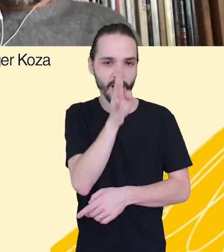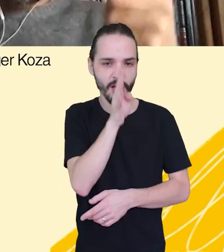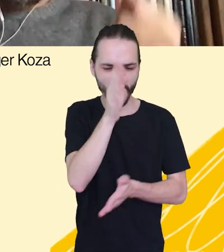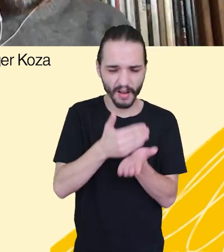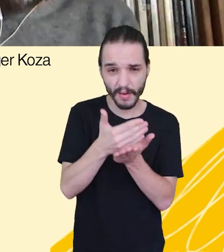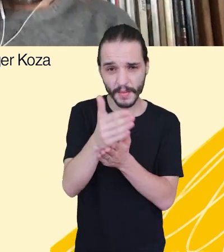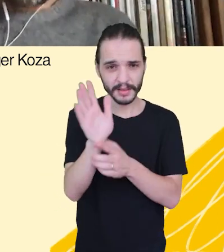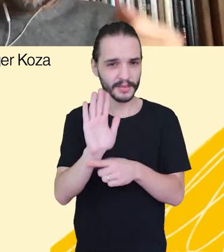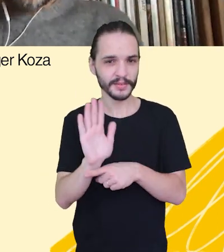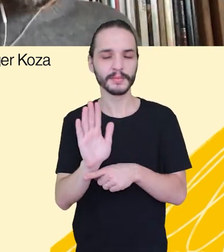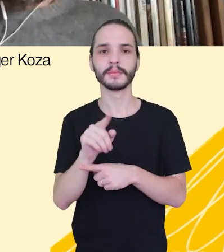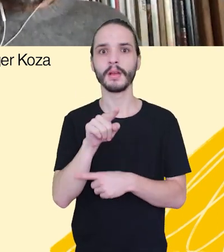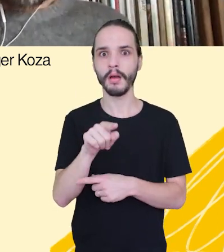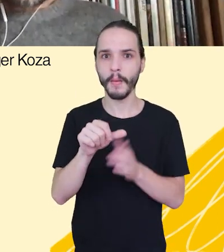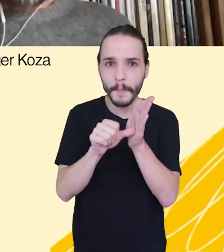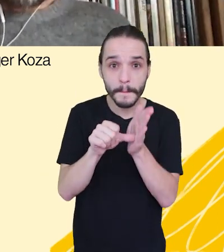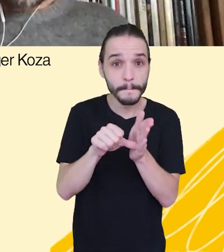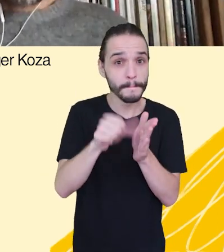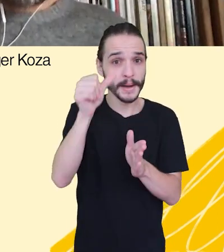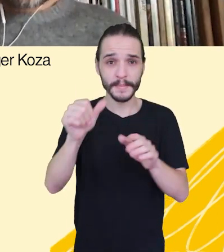it's almost a statement in certain ways.